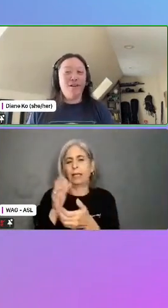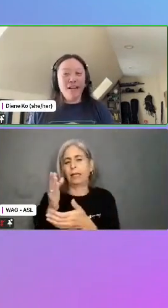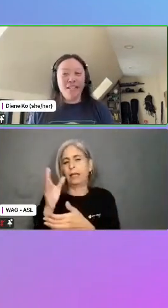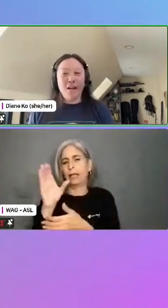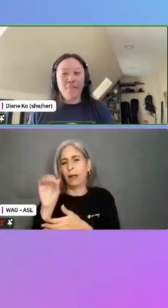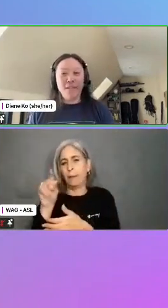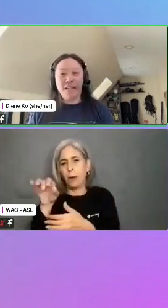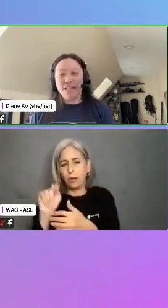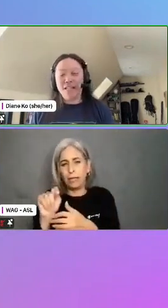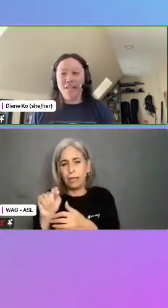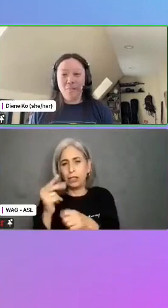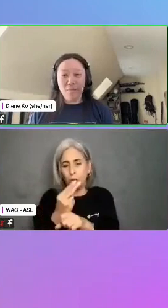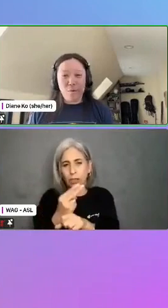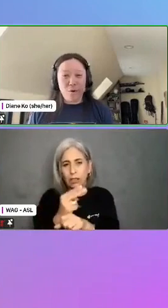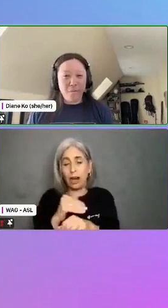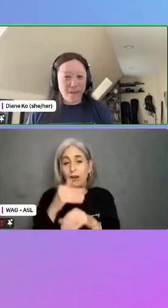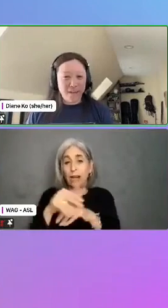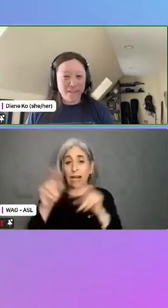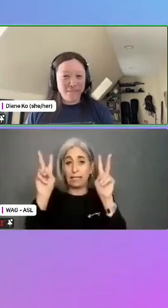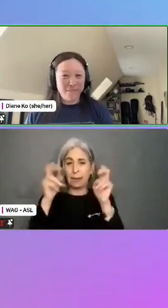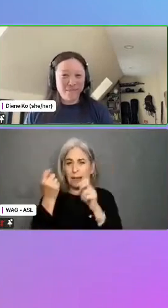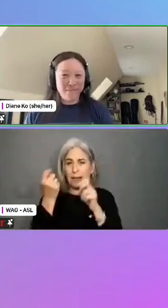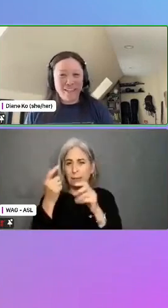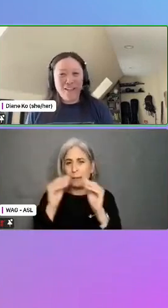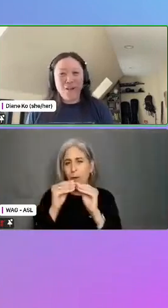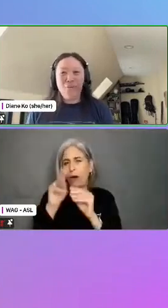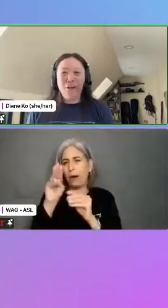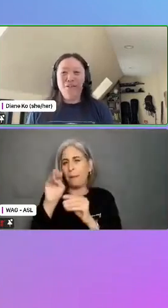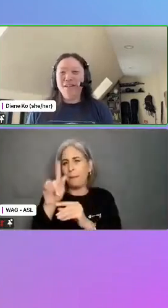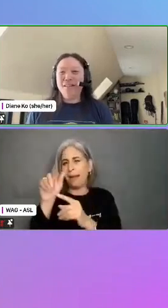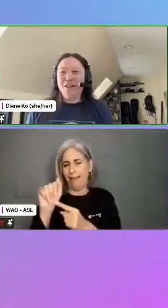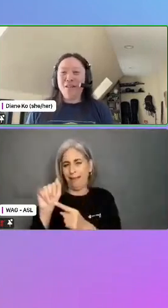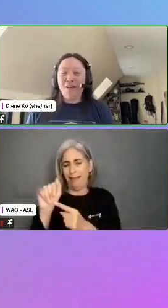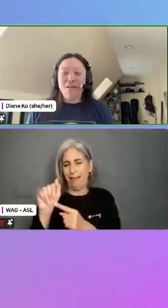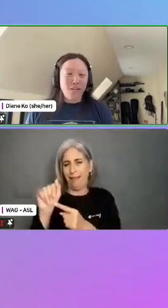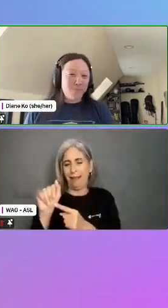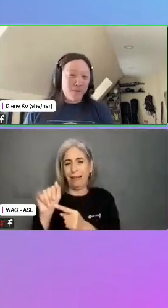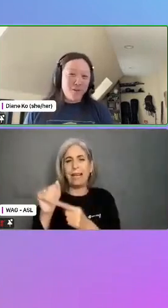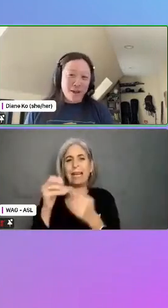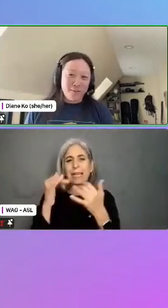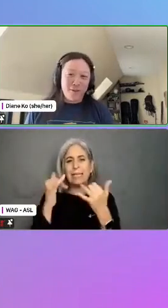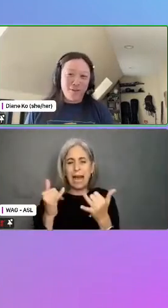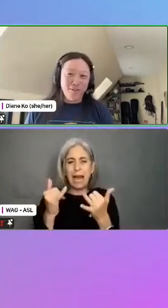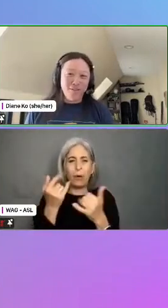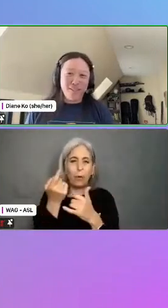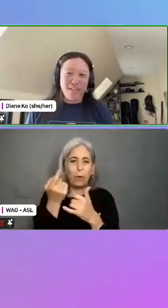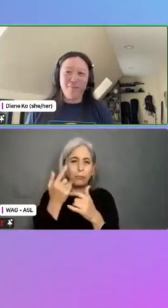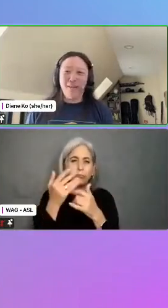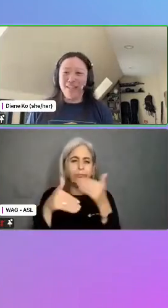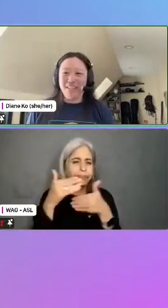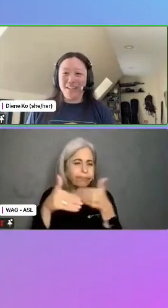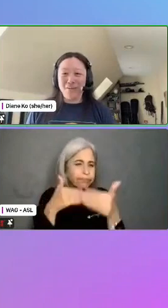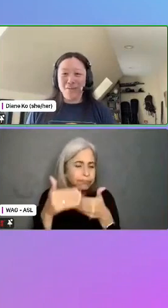to check every level value and render the appropriate heading level accordingly. All right. So let's go back to solving